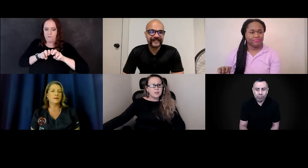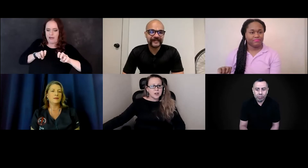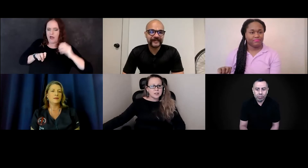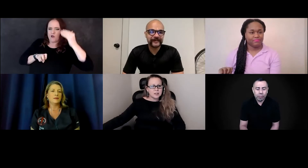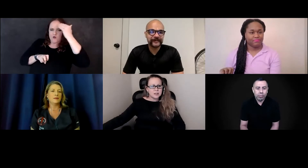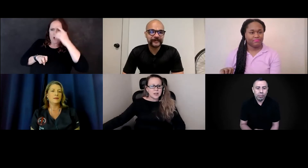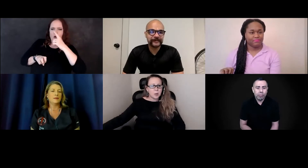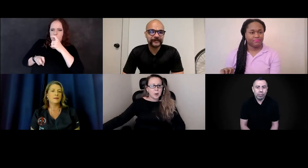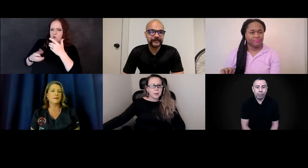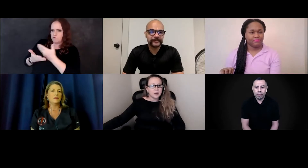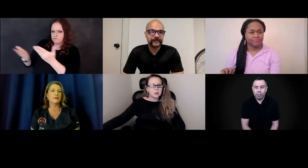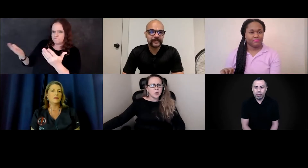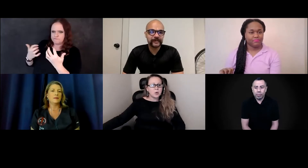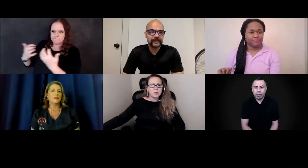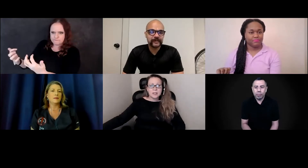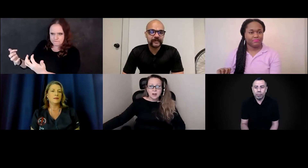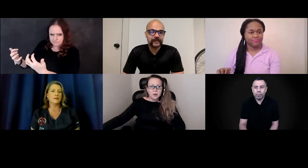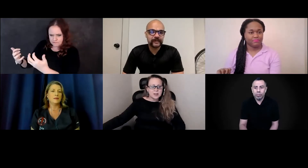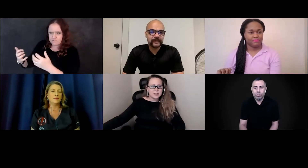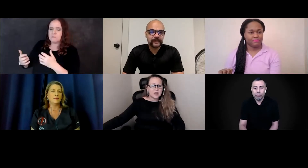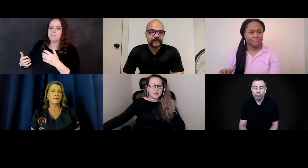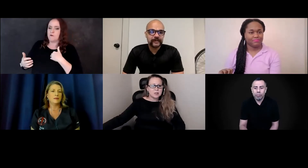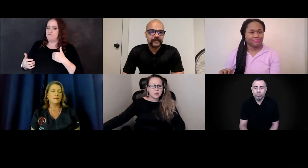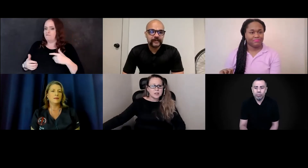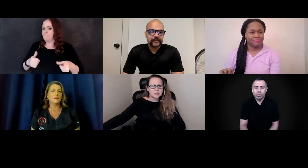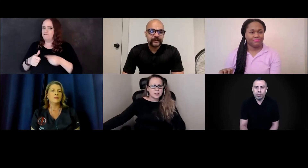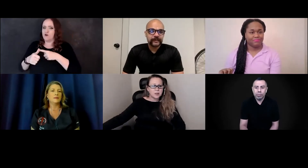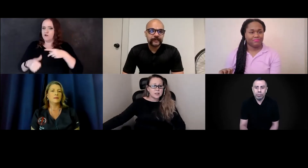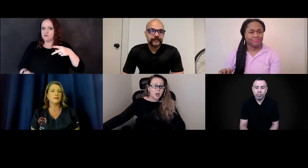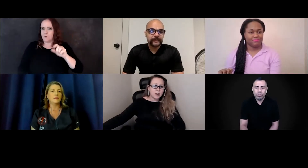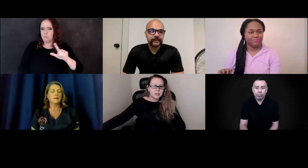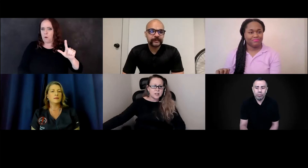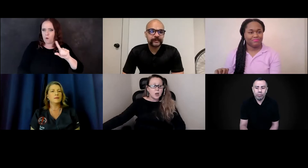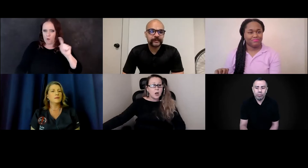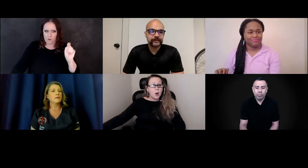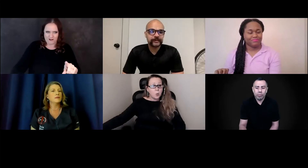But first to help our panel know who is here with us today and who has joined us as the audience.